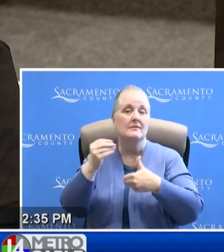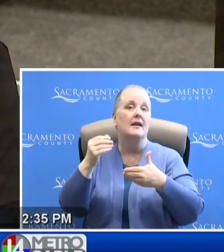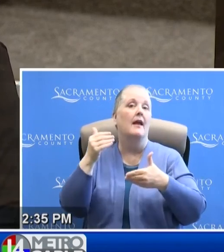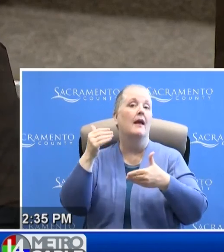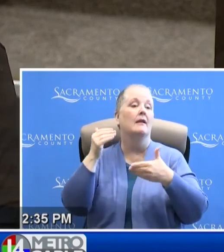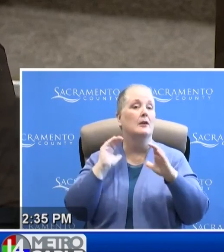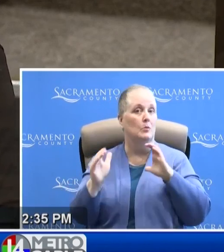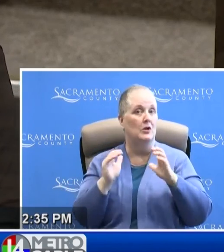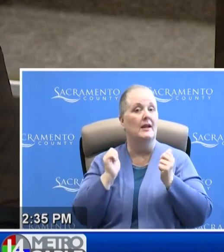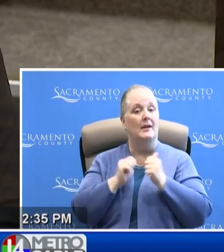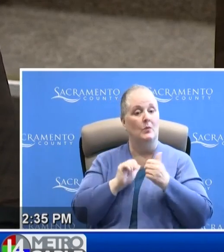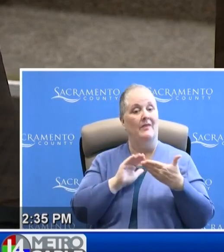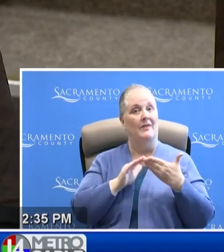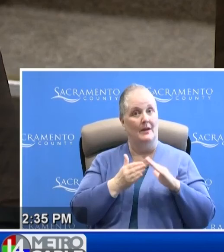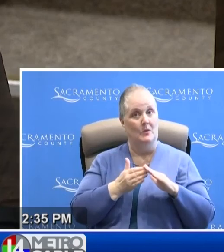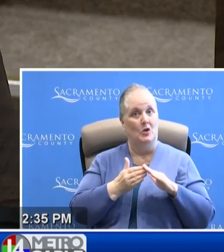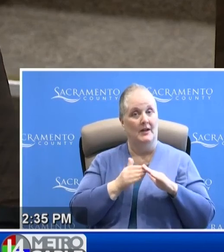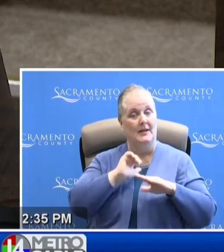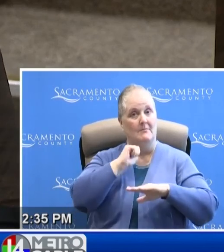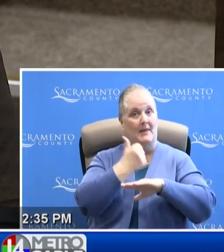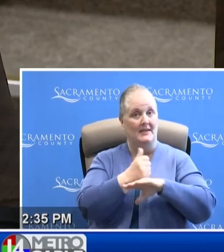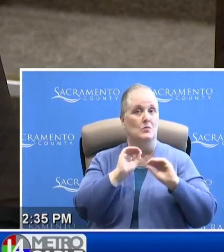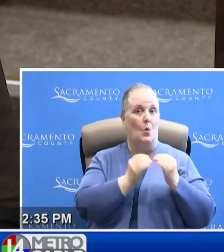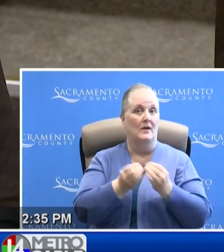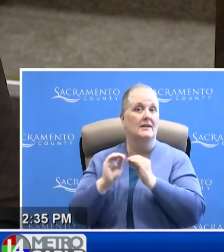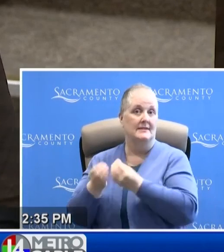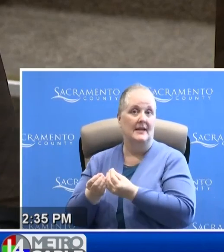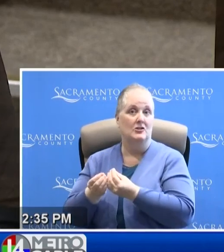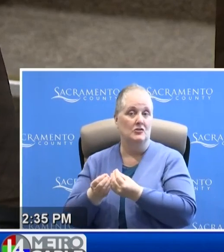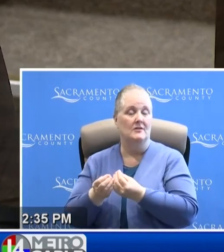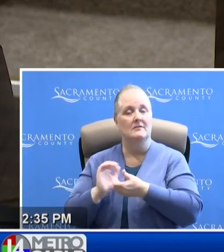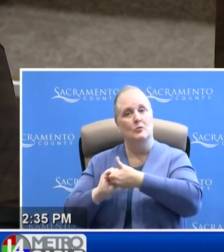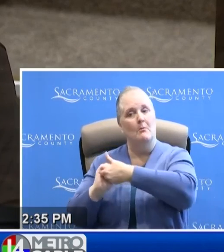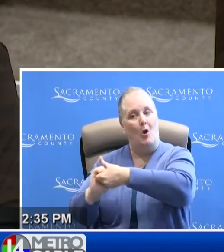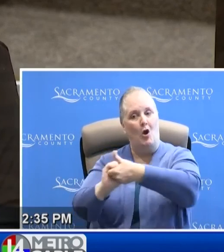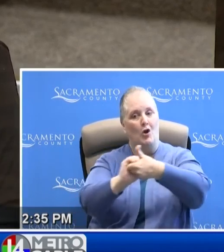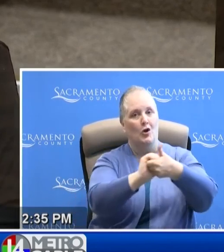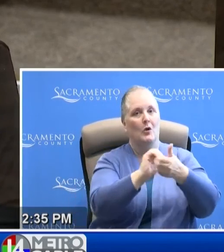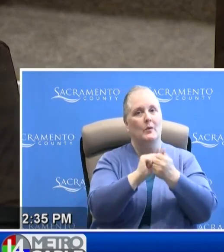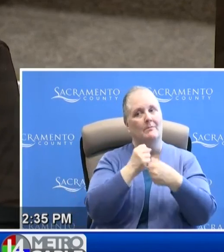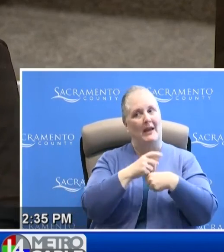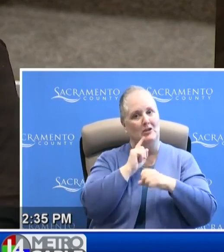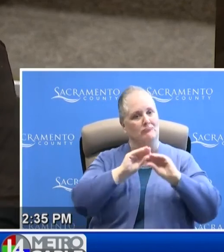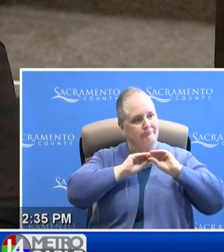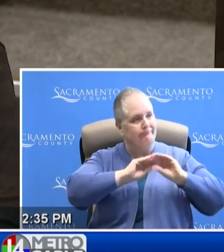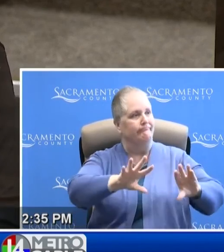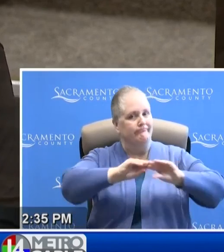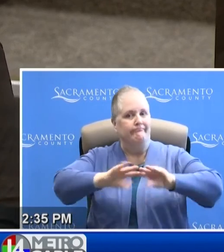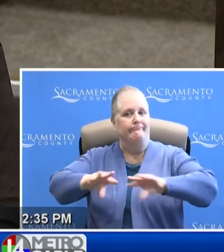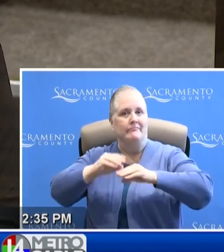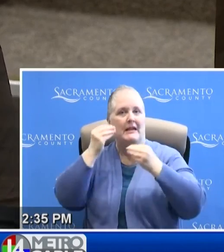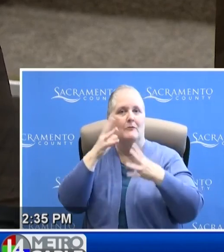with the community based organizations to partner on getting the word out about 2021 redistricting